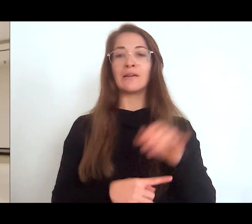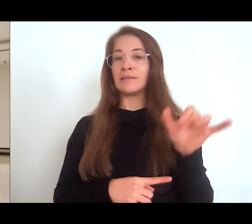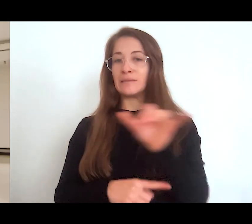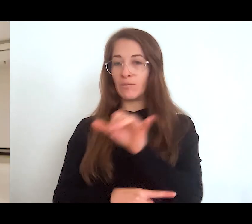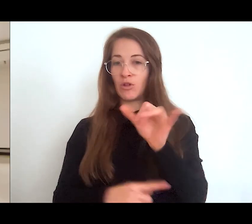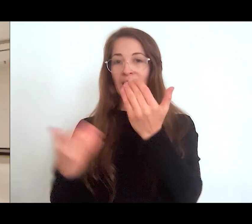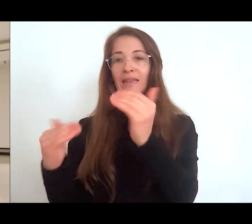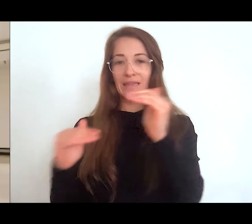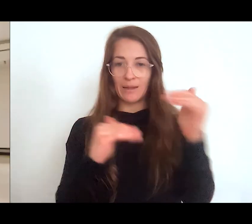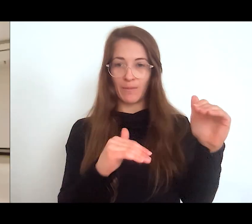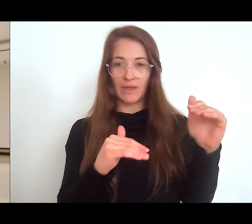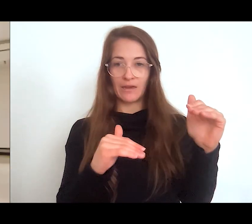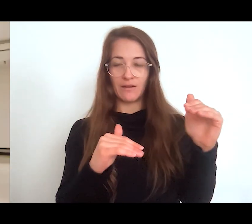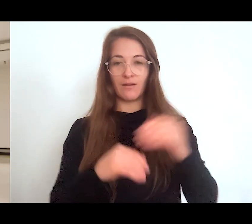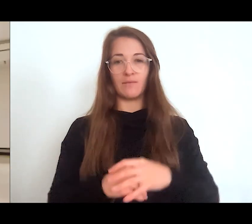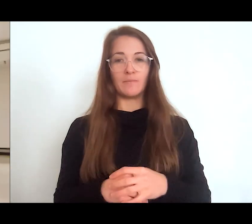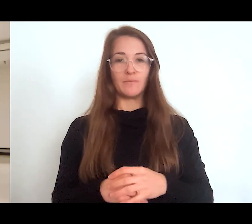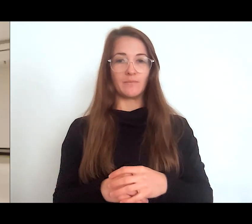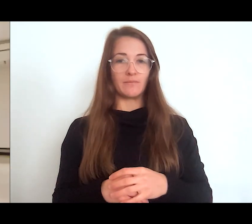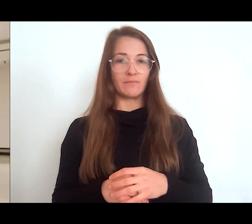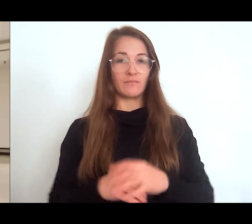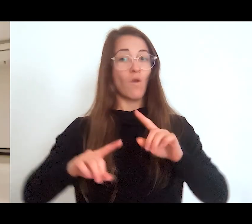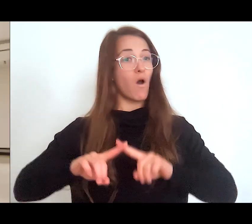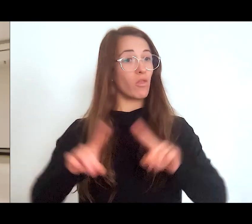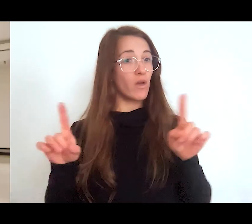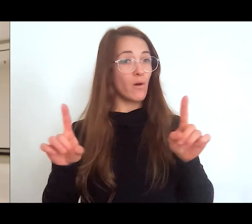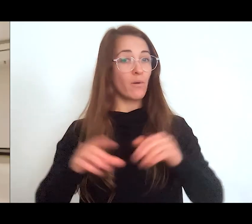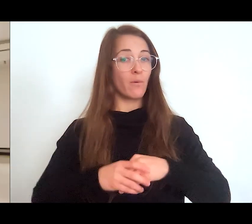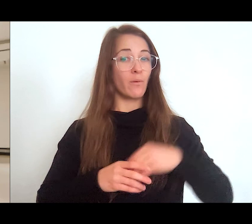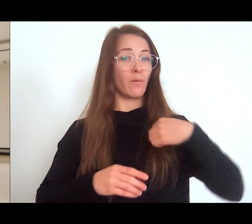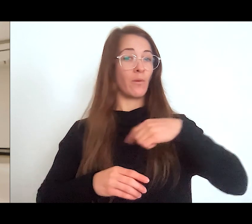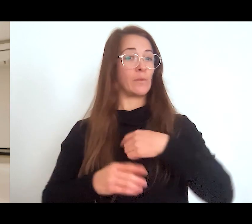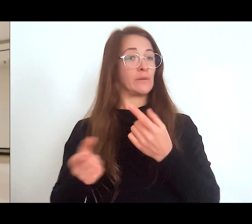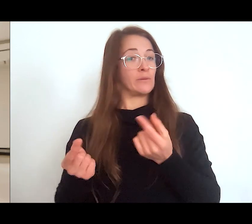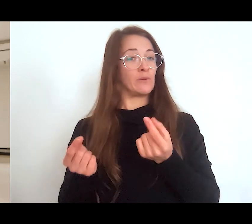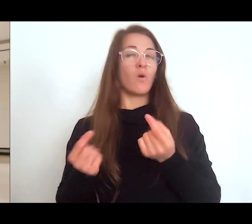GO AHEAD KATRIN. SIMILARLY, LIMITED ALL THOUGH